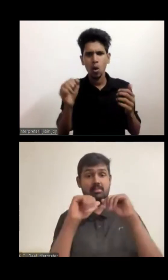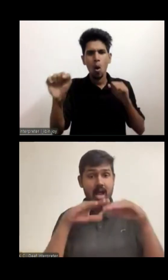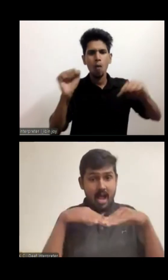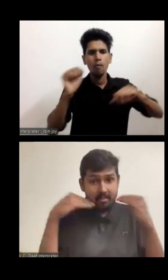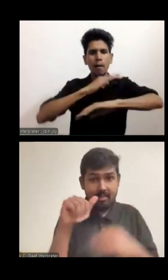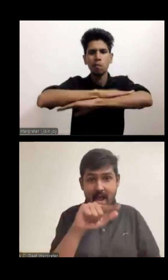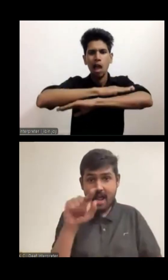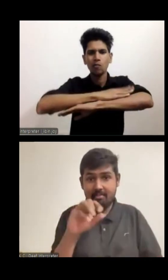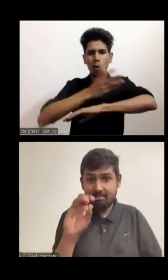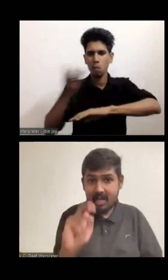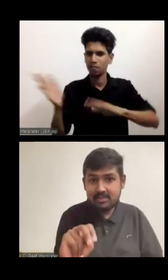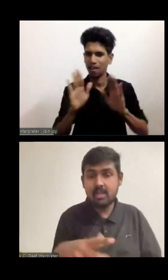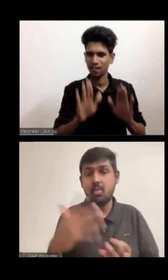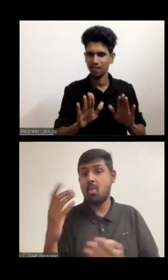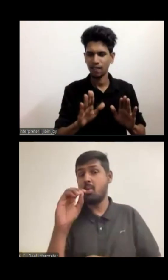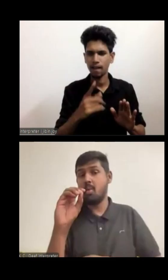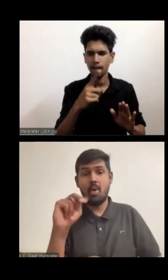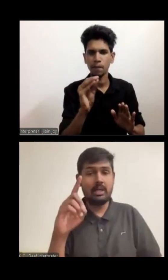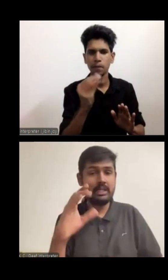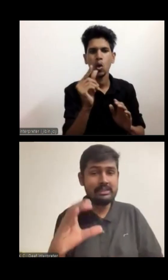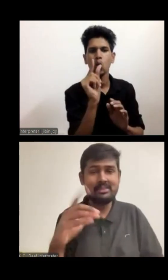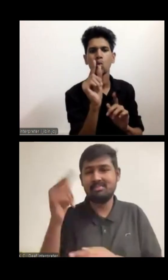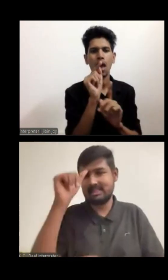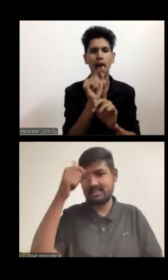whatever UI at least we are showing to the user to our user, is accessible.